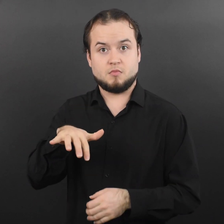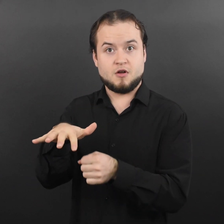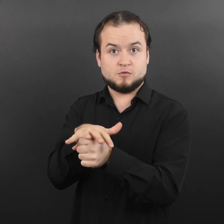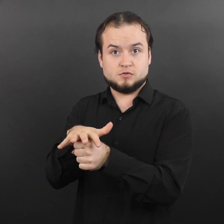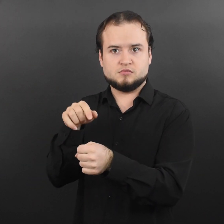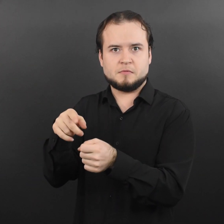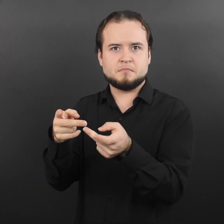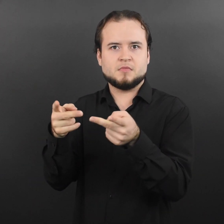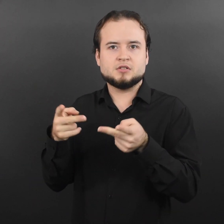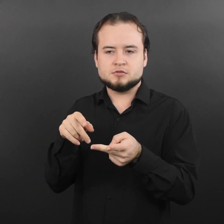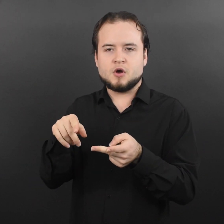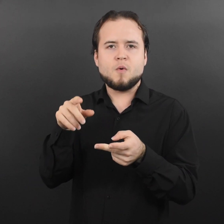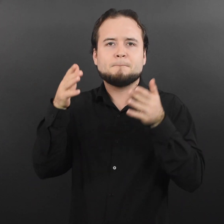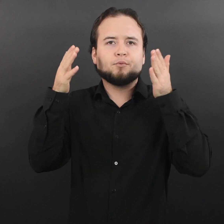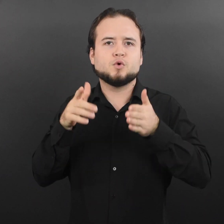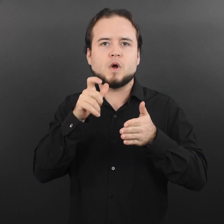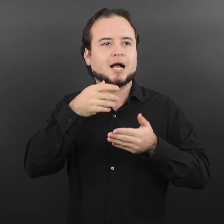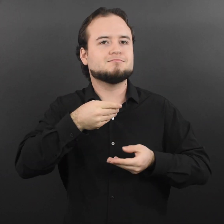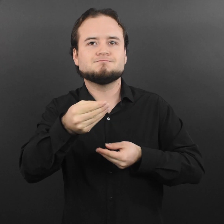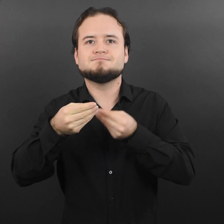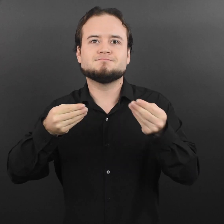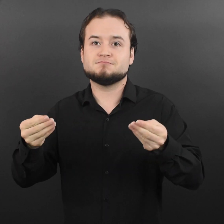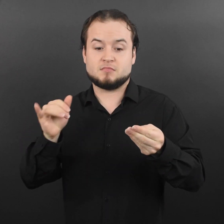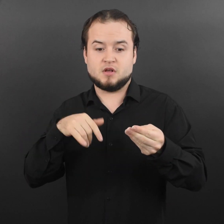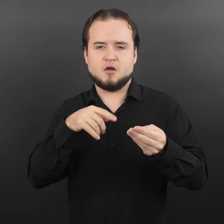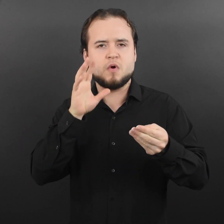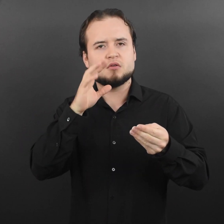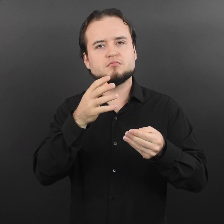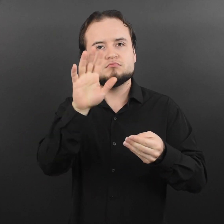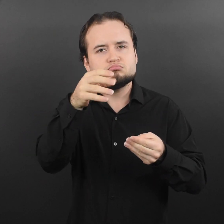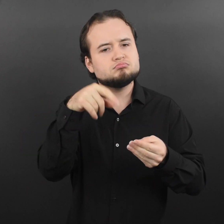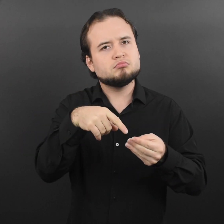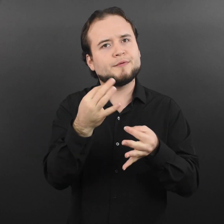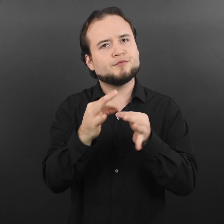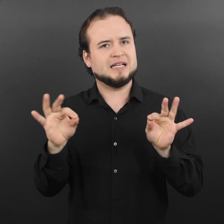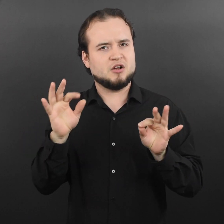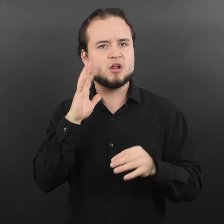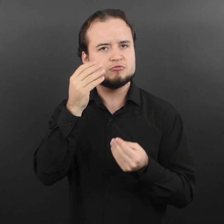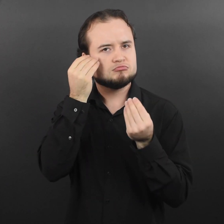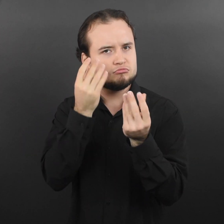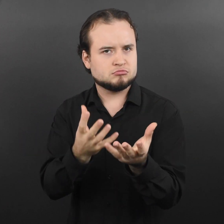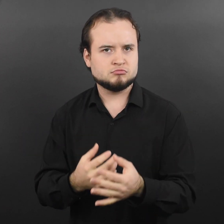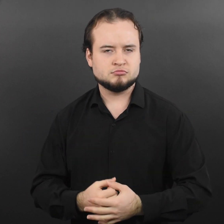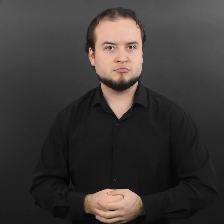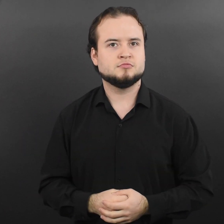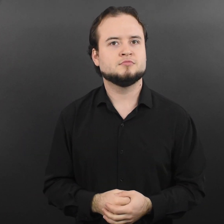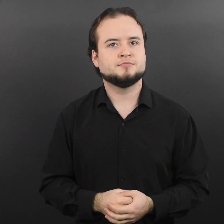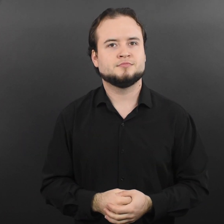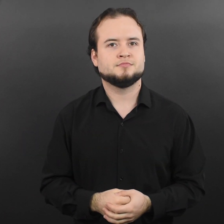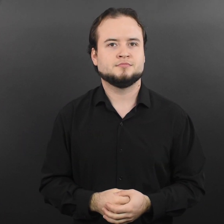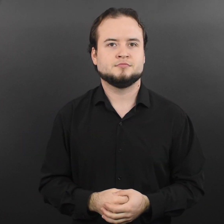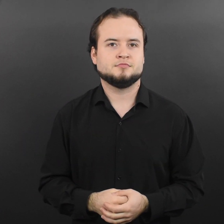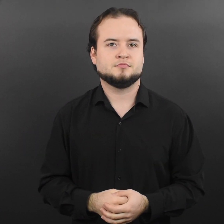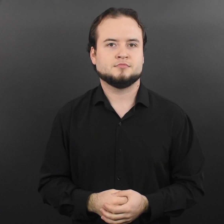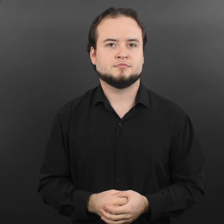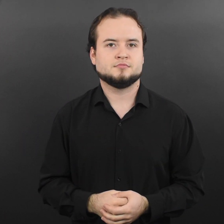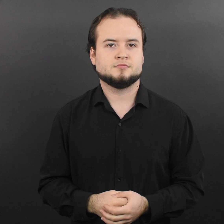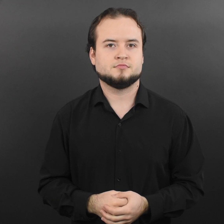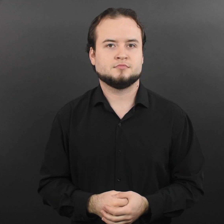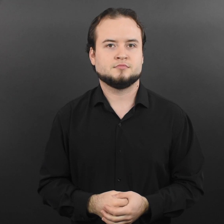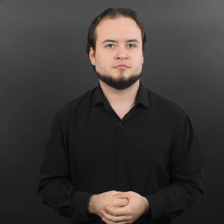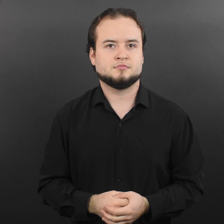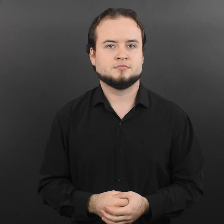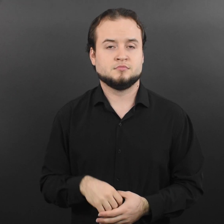The pick-up location or a person distributing kits will let you know this is free.